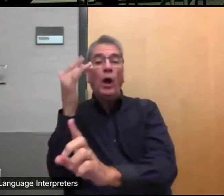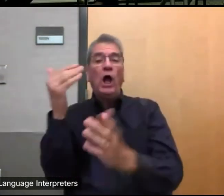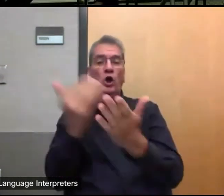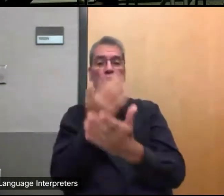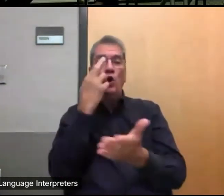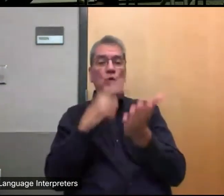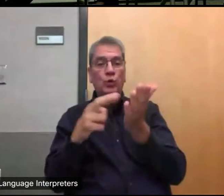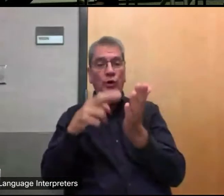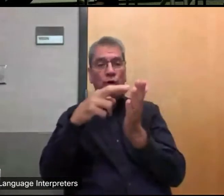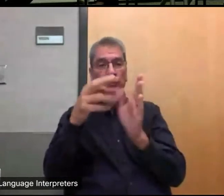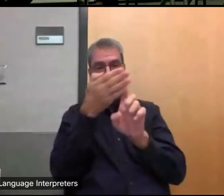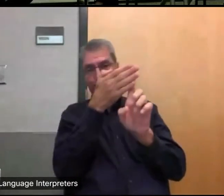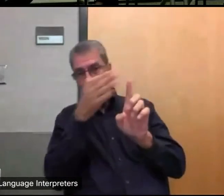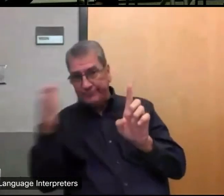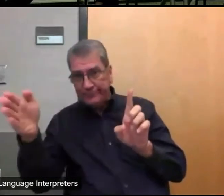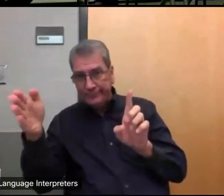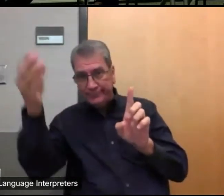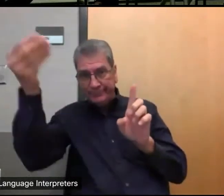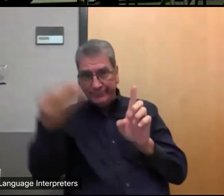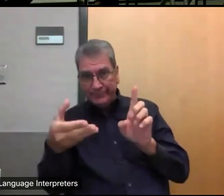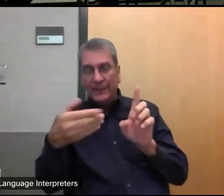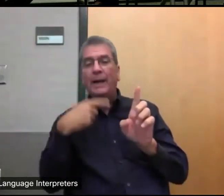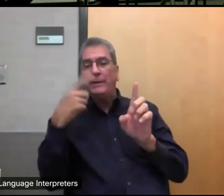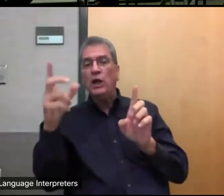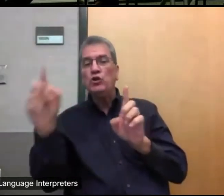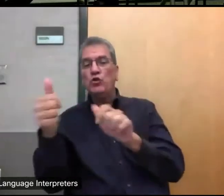this is what it's telling us now and so that's why I'm telling you to do this and to try